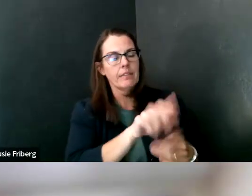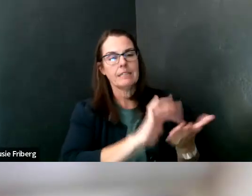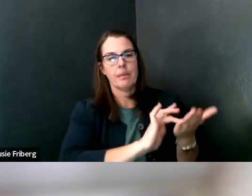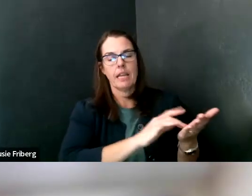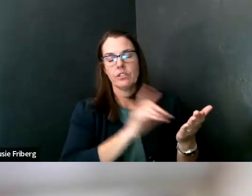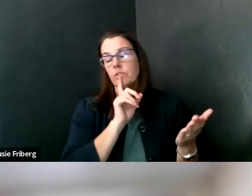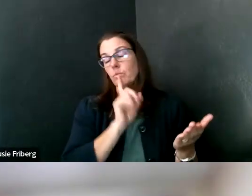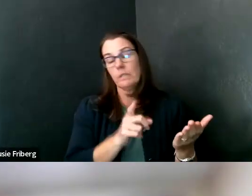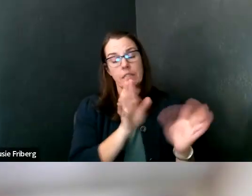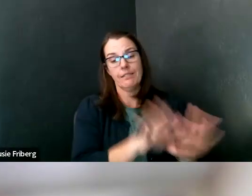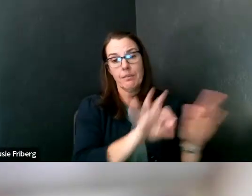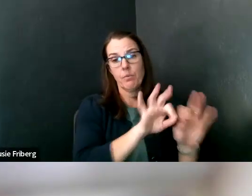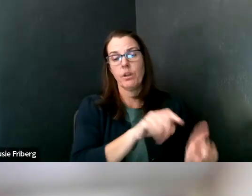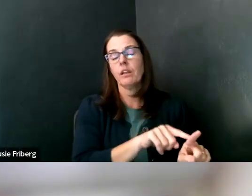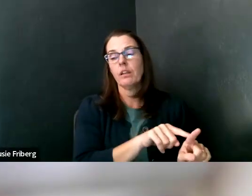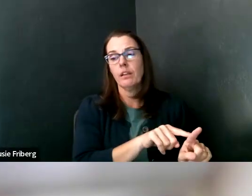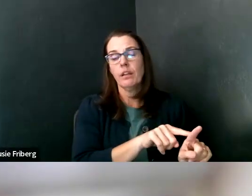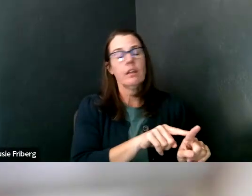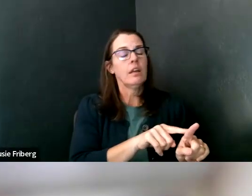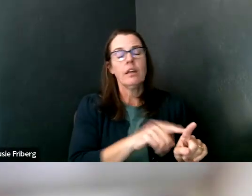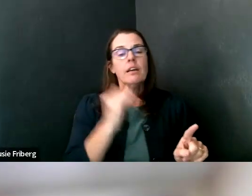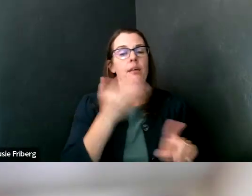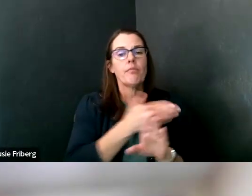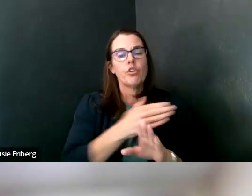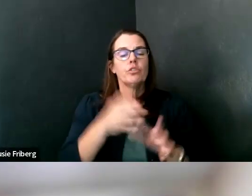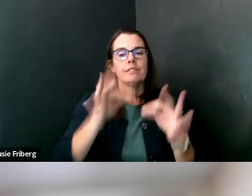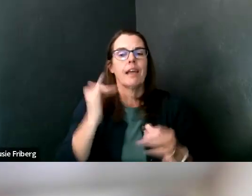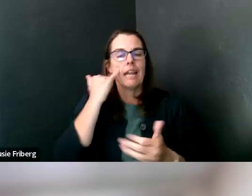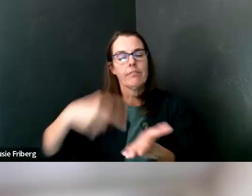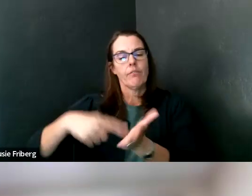before it reaches conclusions on how affordability will be defined, on whether comparatives reflect